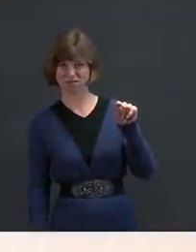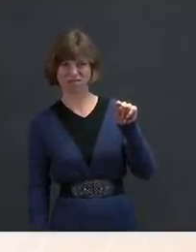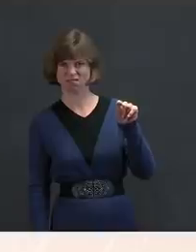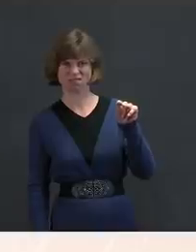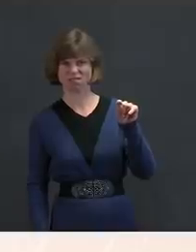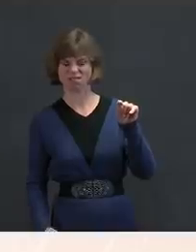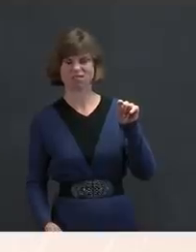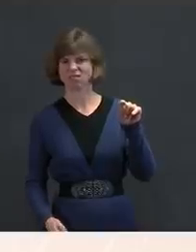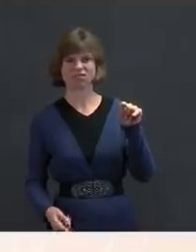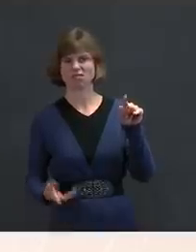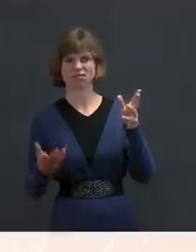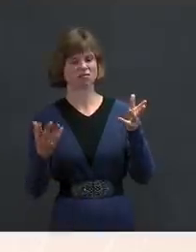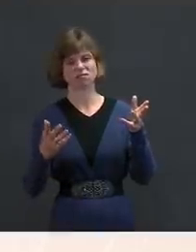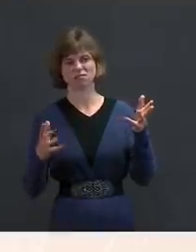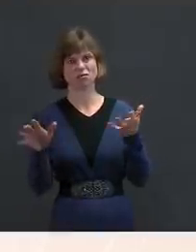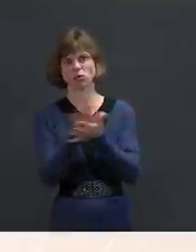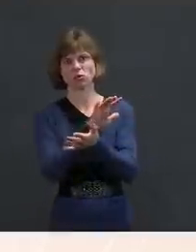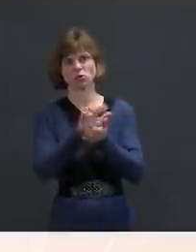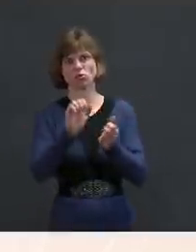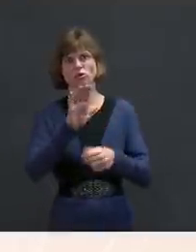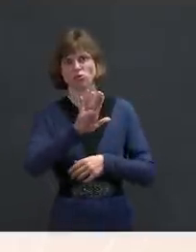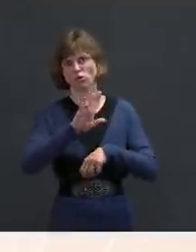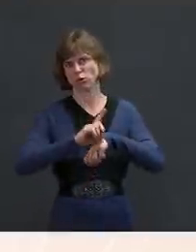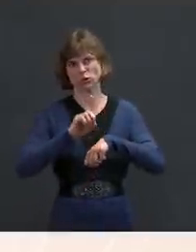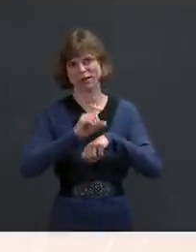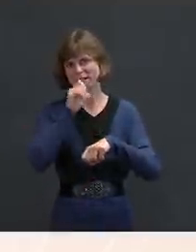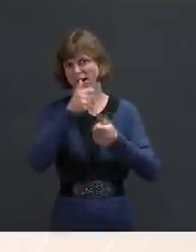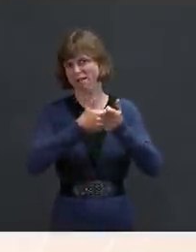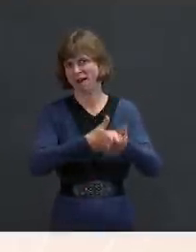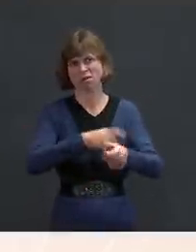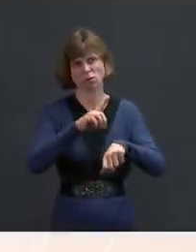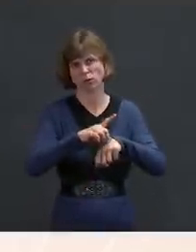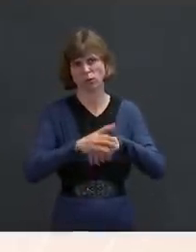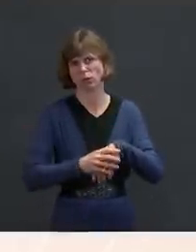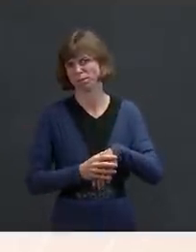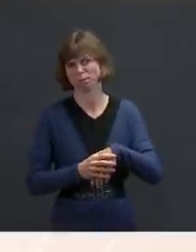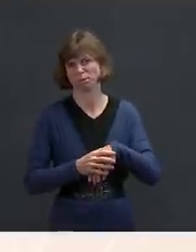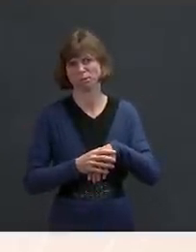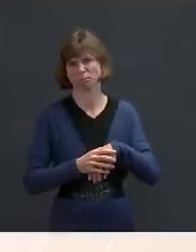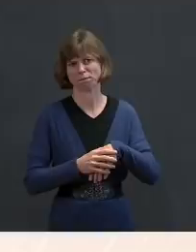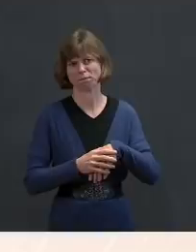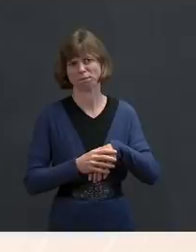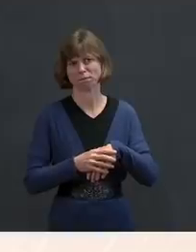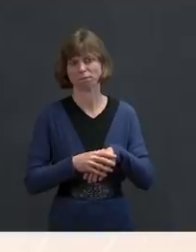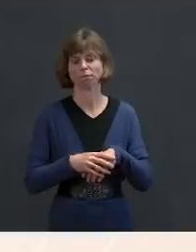The Press: I'll project this time. Sorry about that. Secretary Mayorkas: Sorry. My apologies. The Press: I'm with ABC, and we reached out to HHS